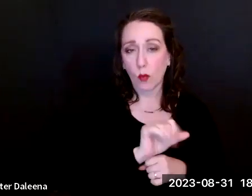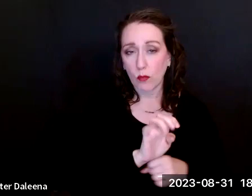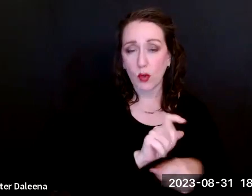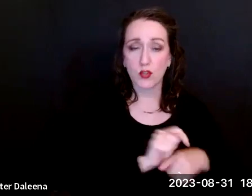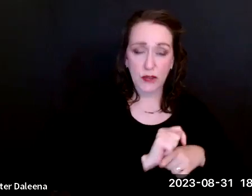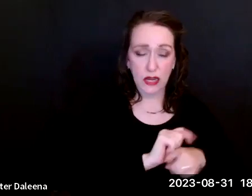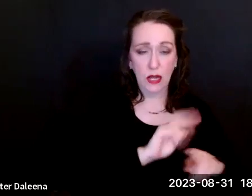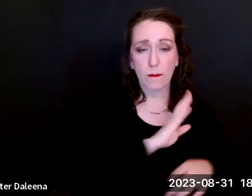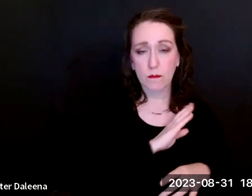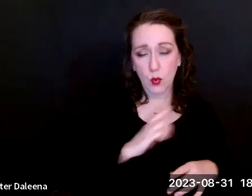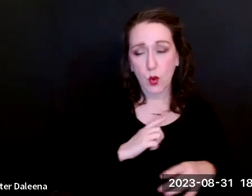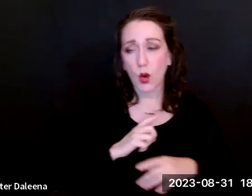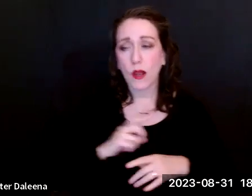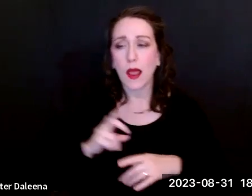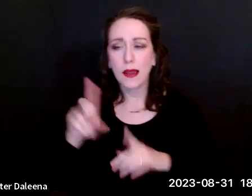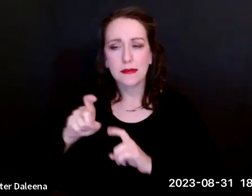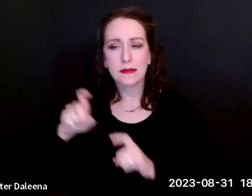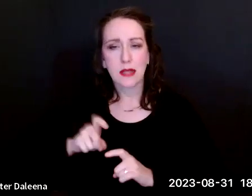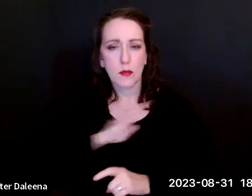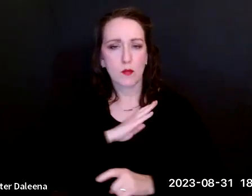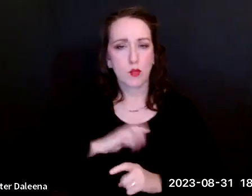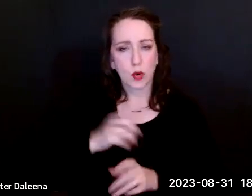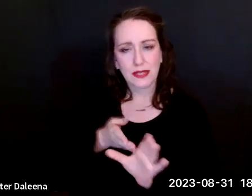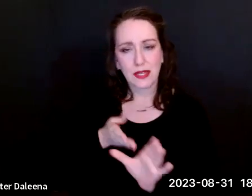Examining Board of psychology are still actively discussing